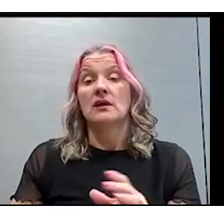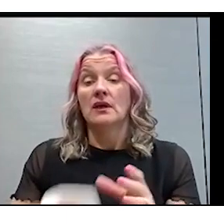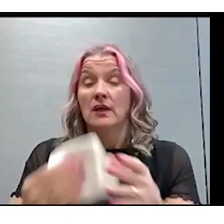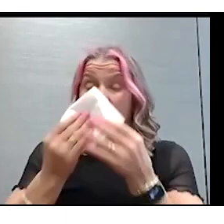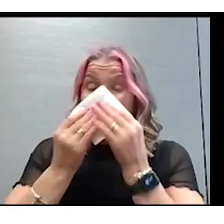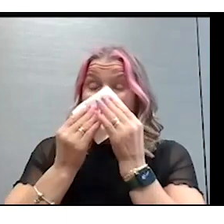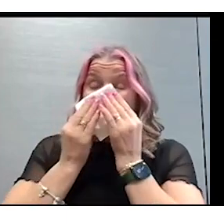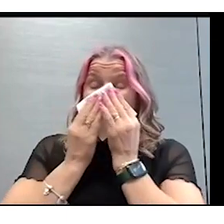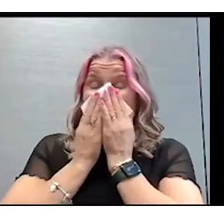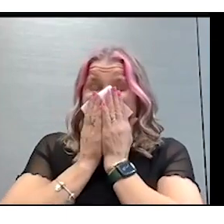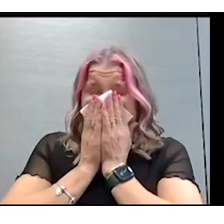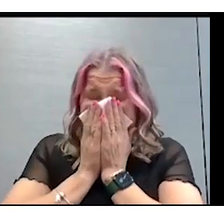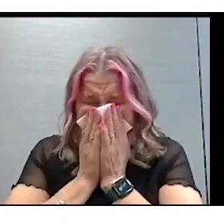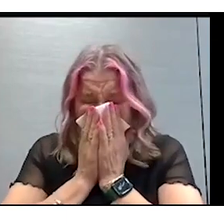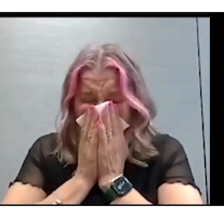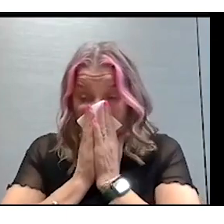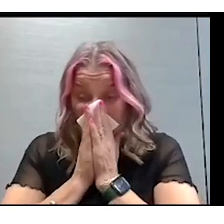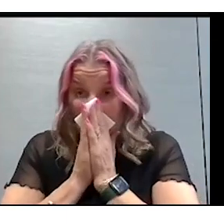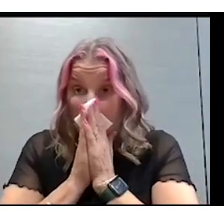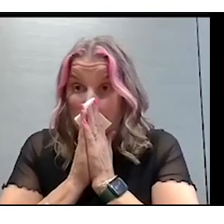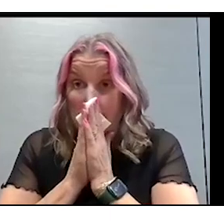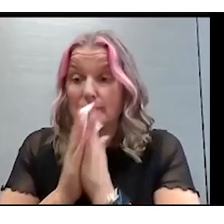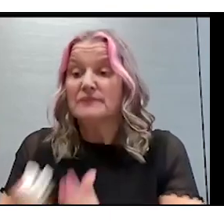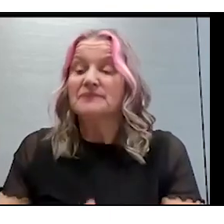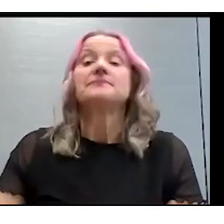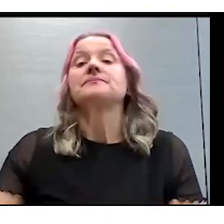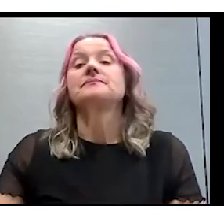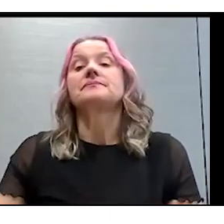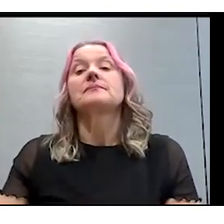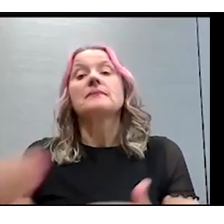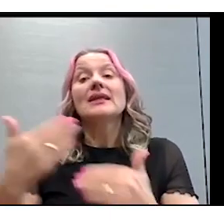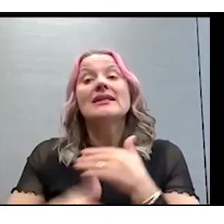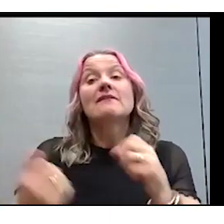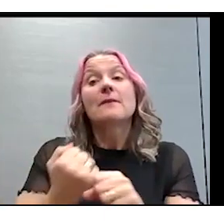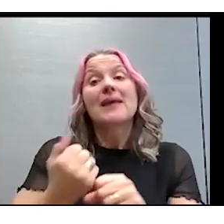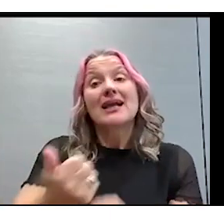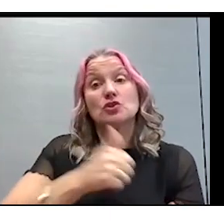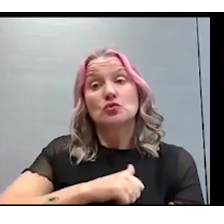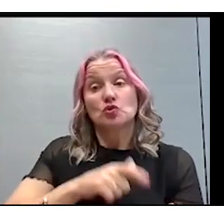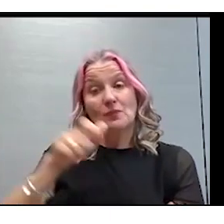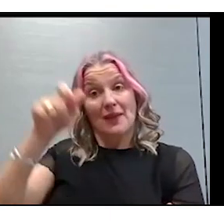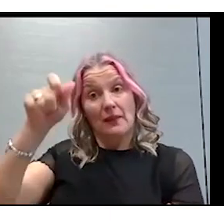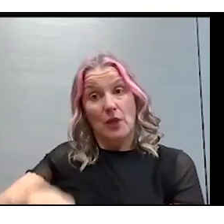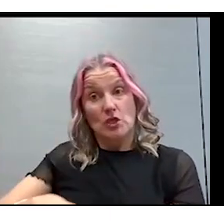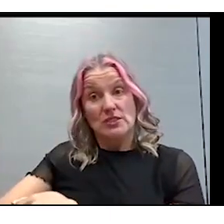And every time a person asks you about them again, tell them like you cannot do that.